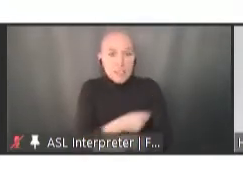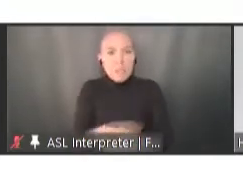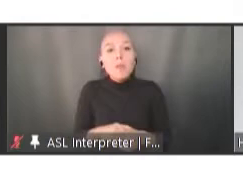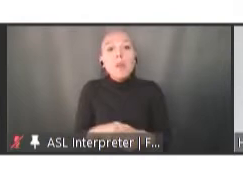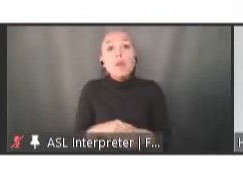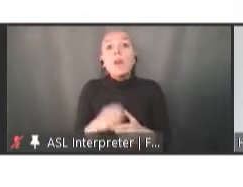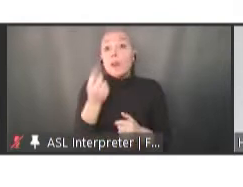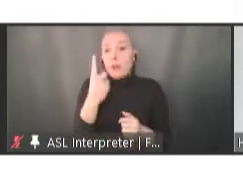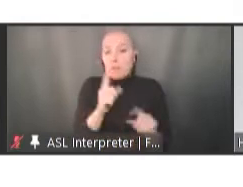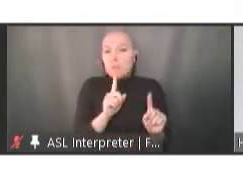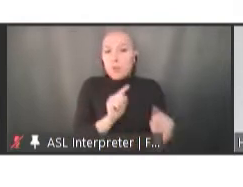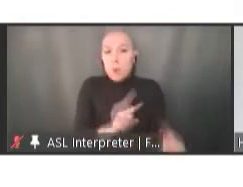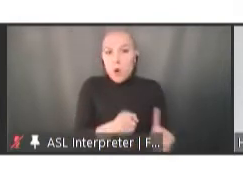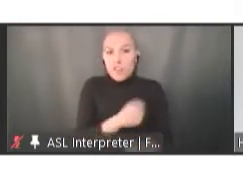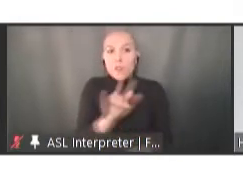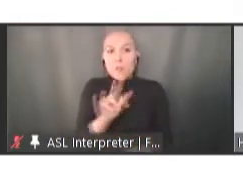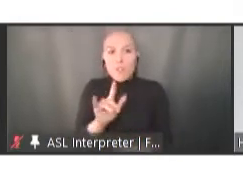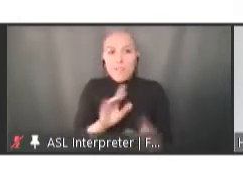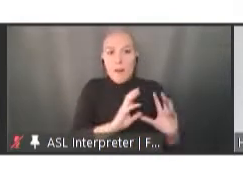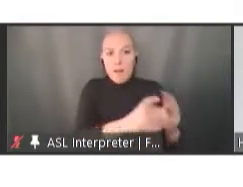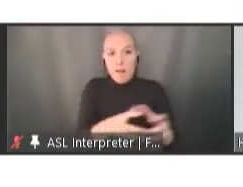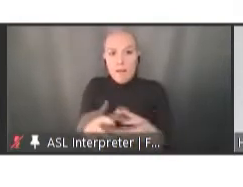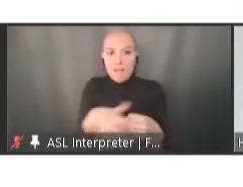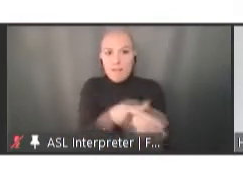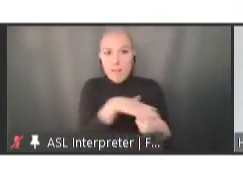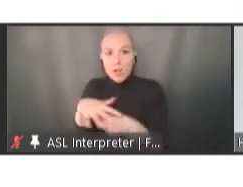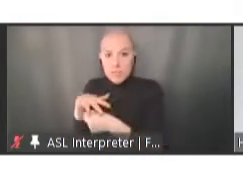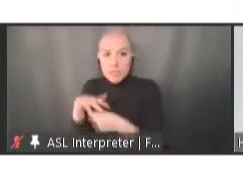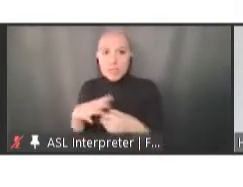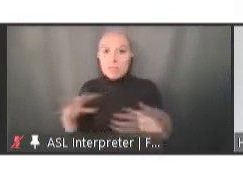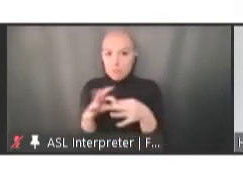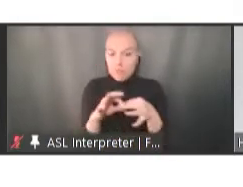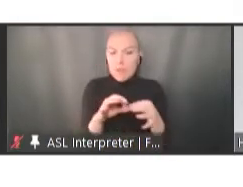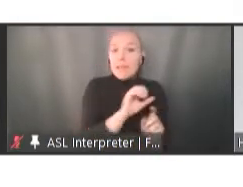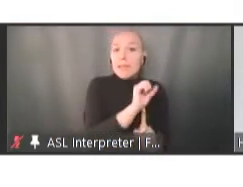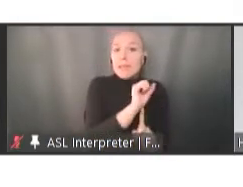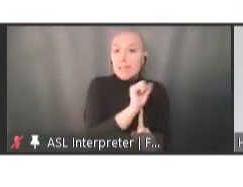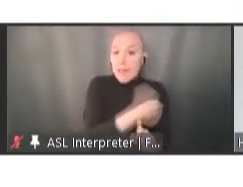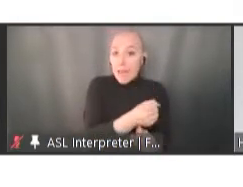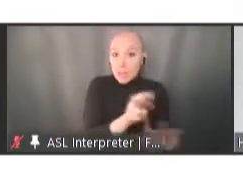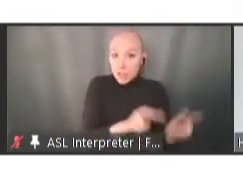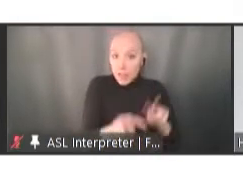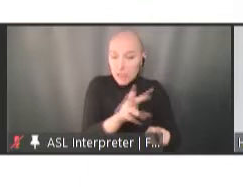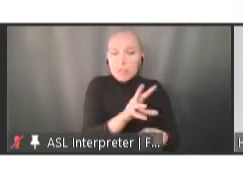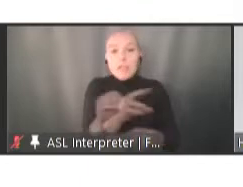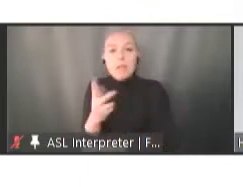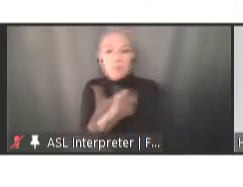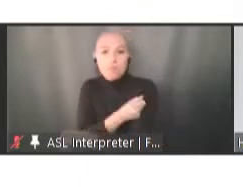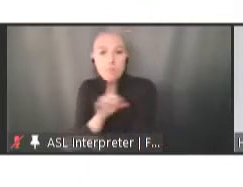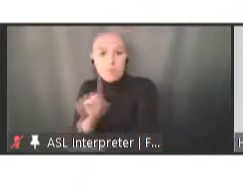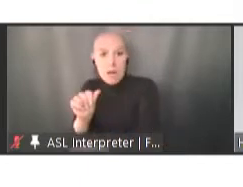link case surveillance and immunization data and represent 62 percent of the total U.S. population.